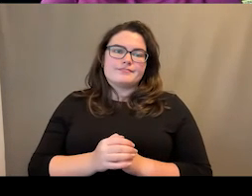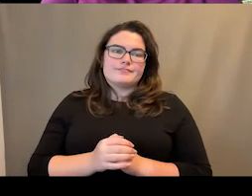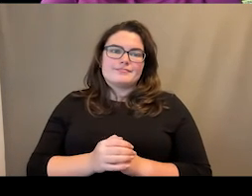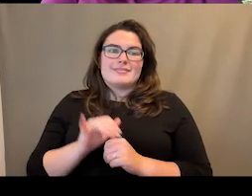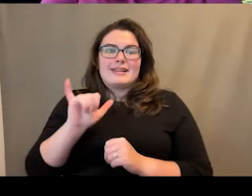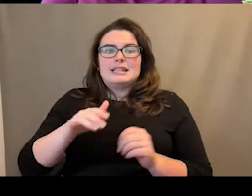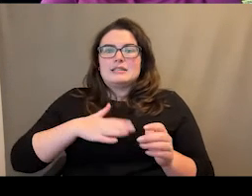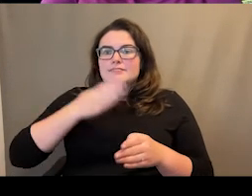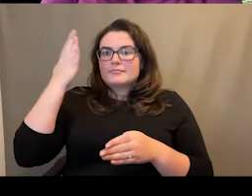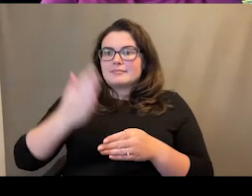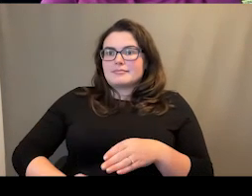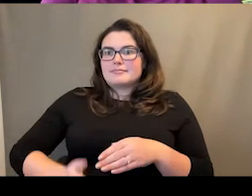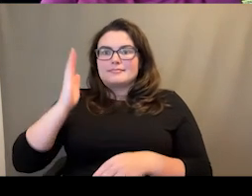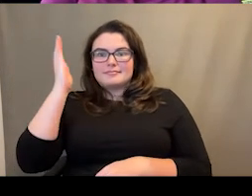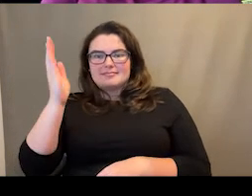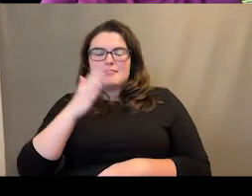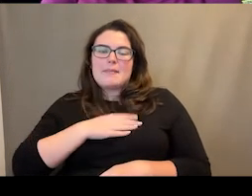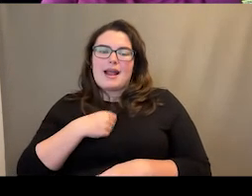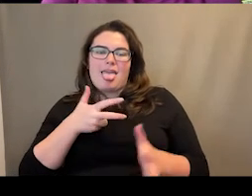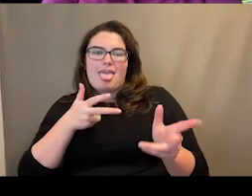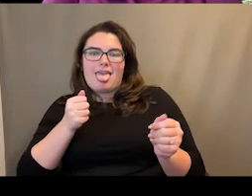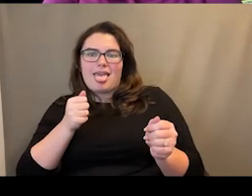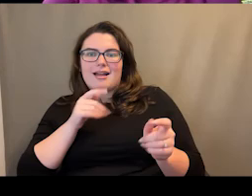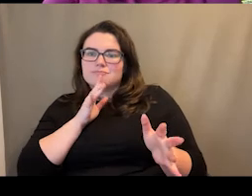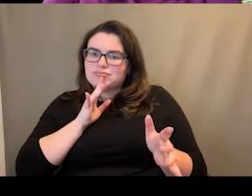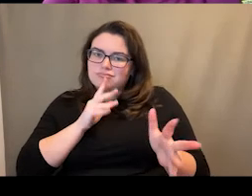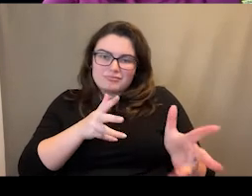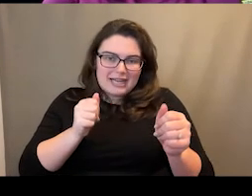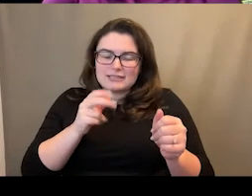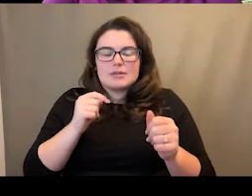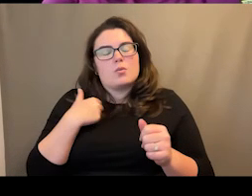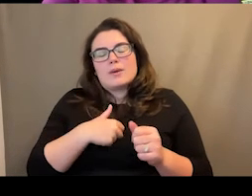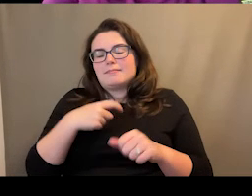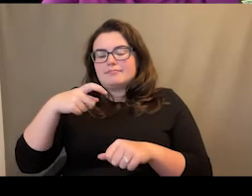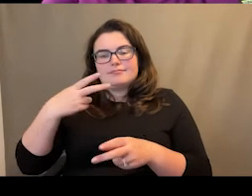I may have gone a little bit fast but we don't have a lot of time. I do want to say thank you.